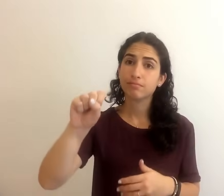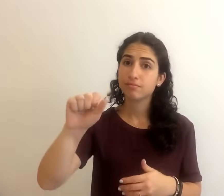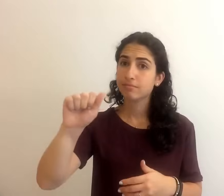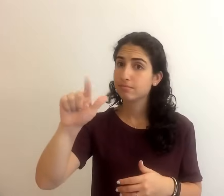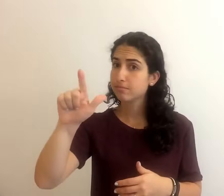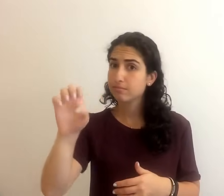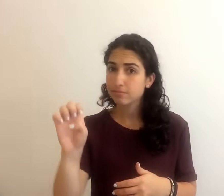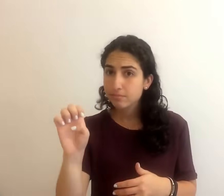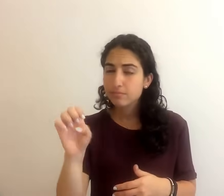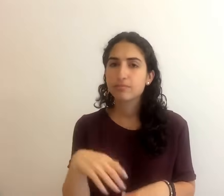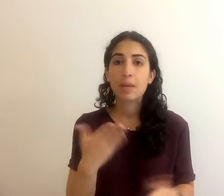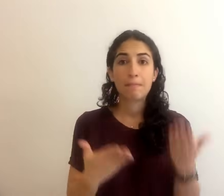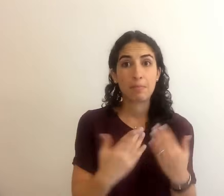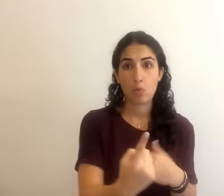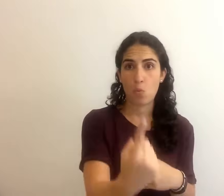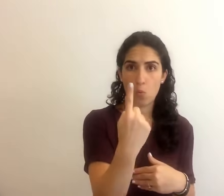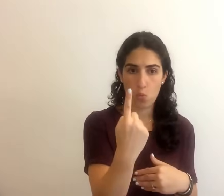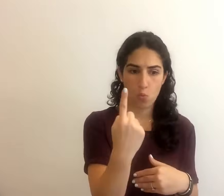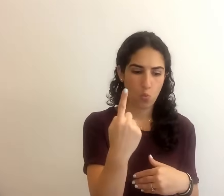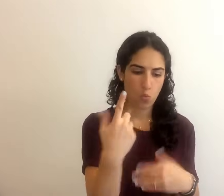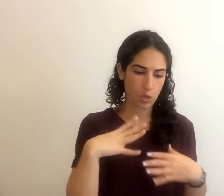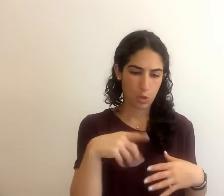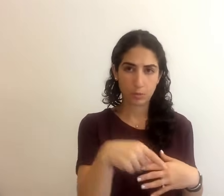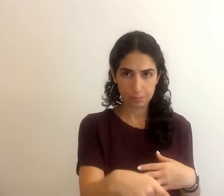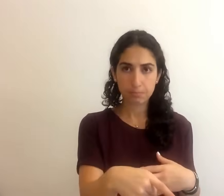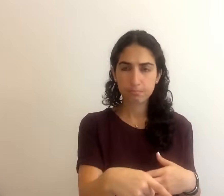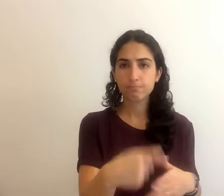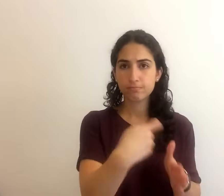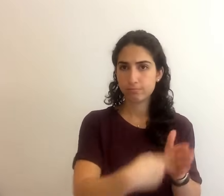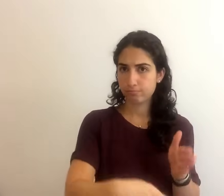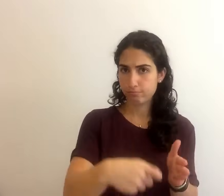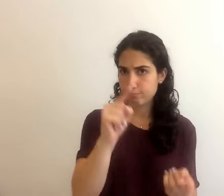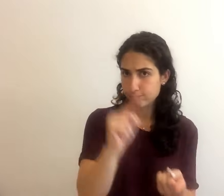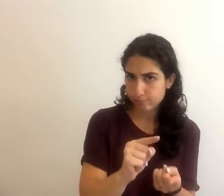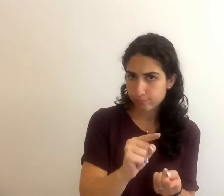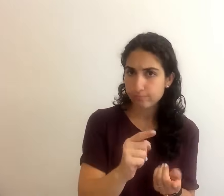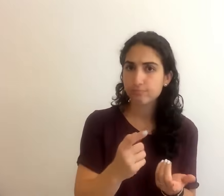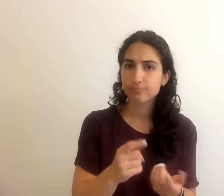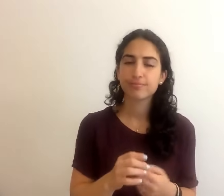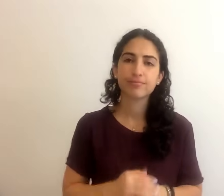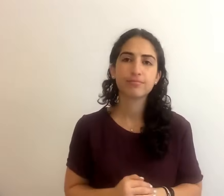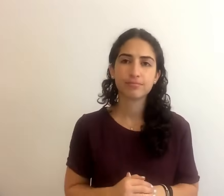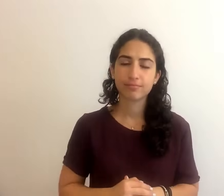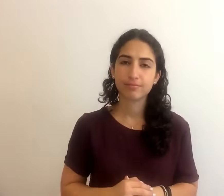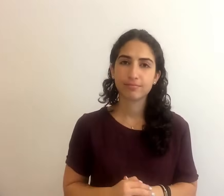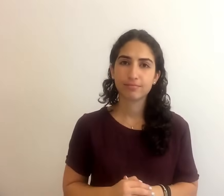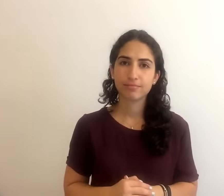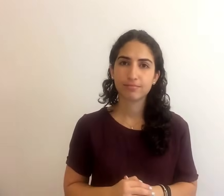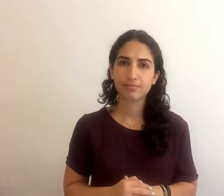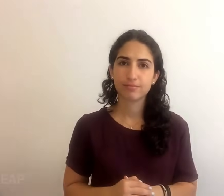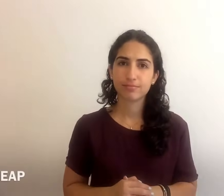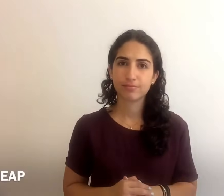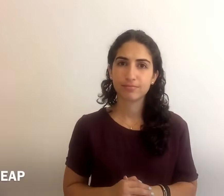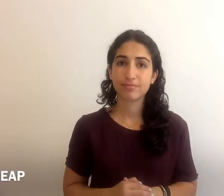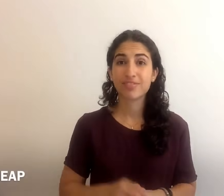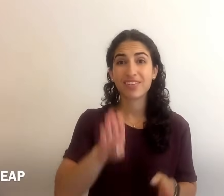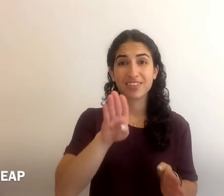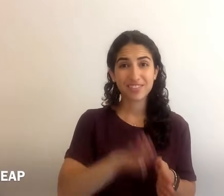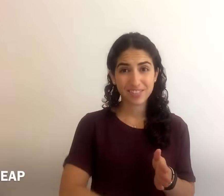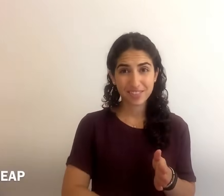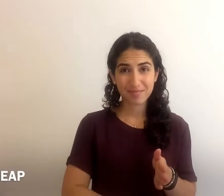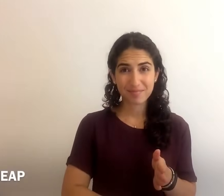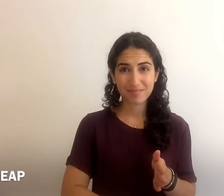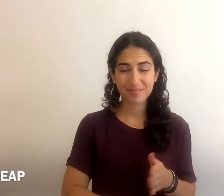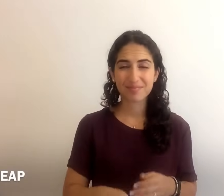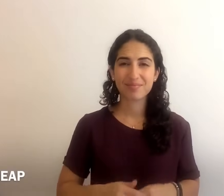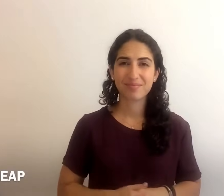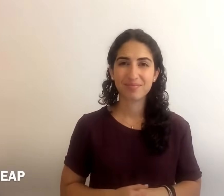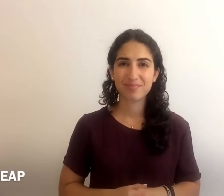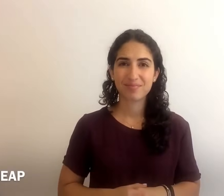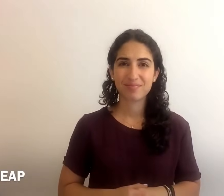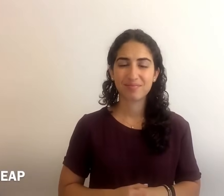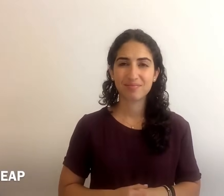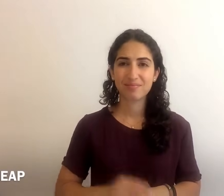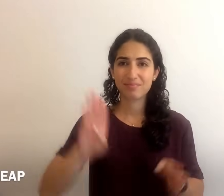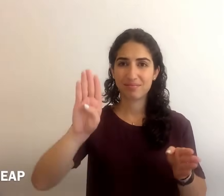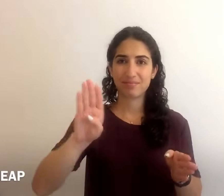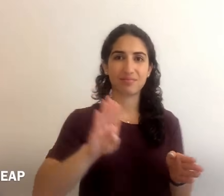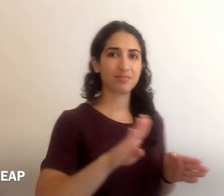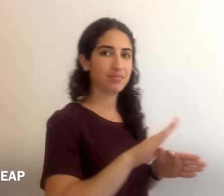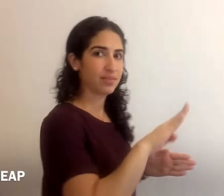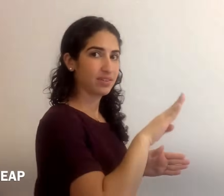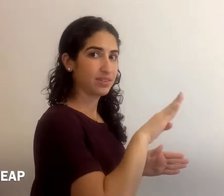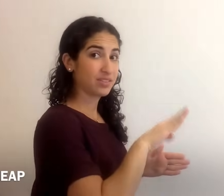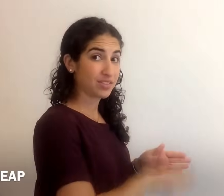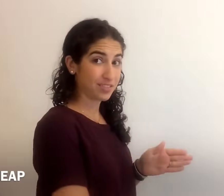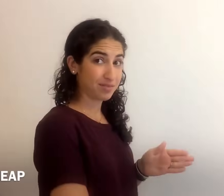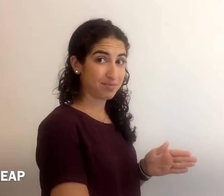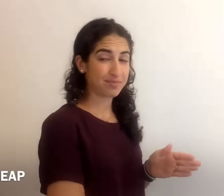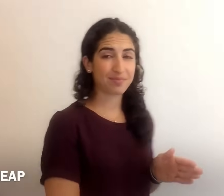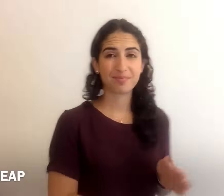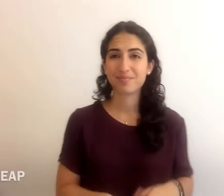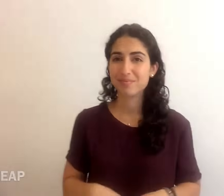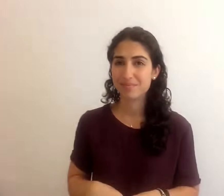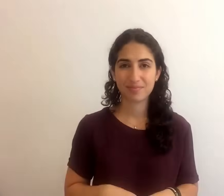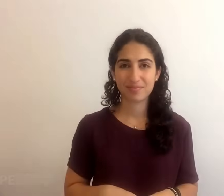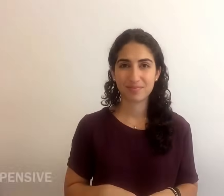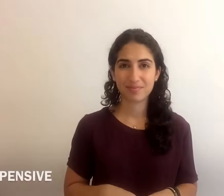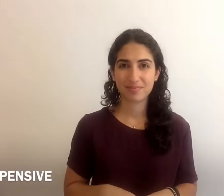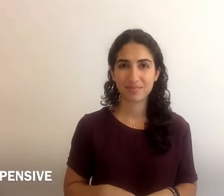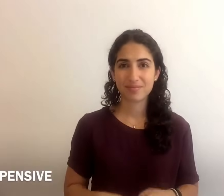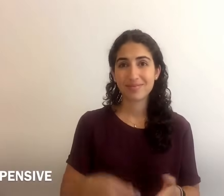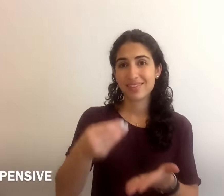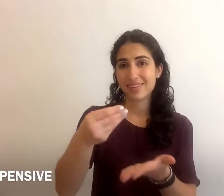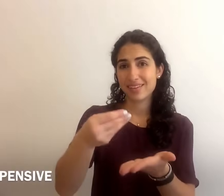cheap